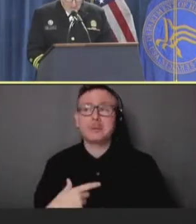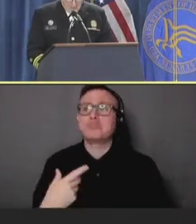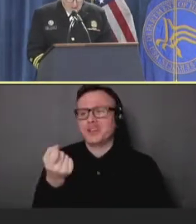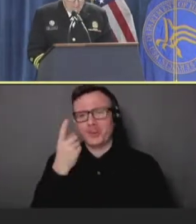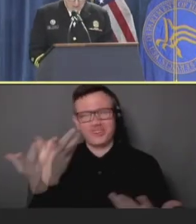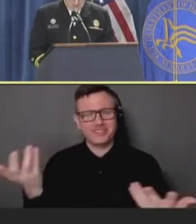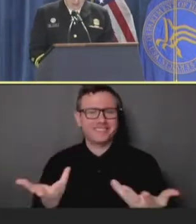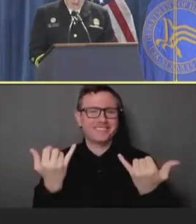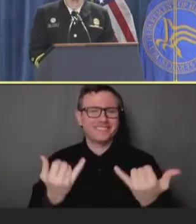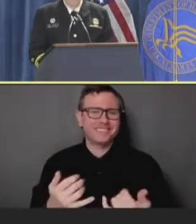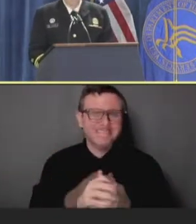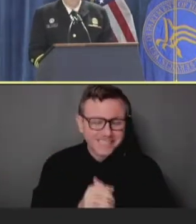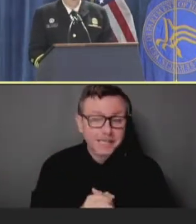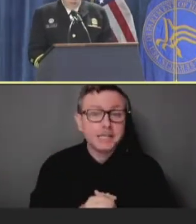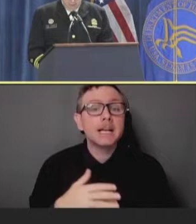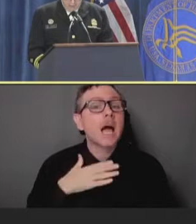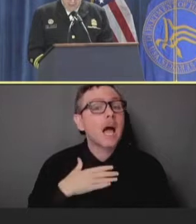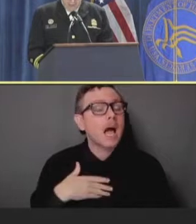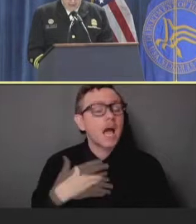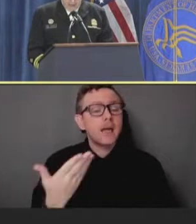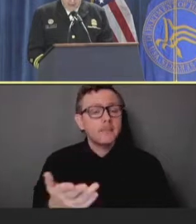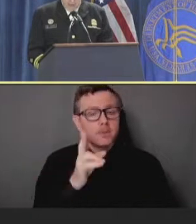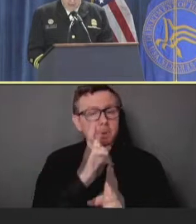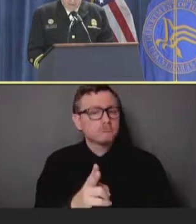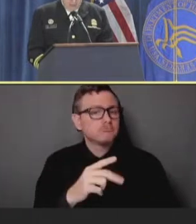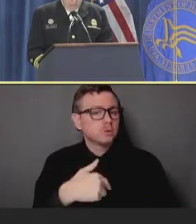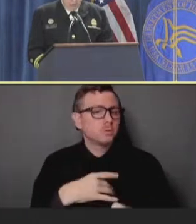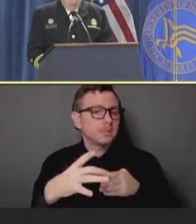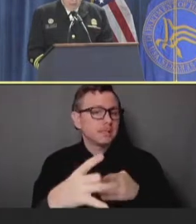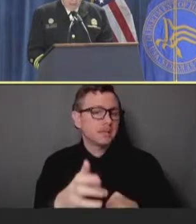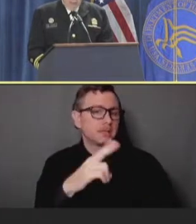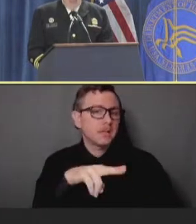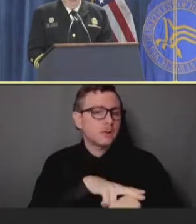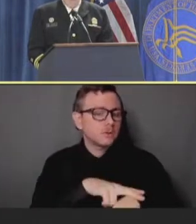As Ann mentioned, I have the honor of leading the National Vaccine Program.